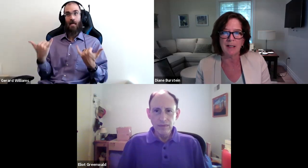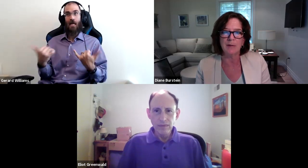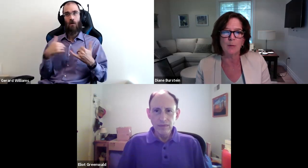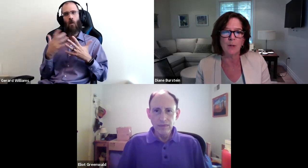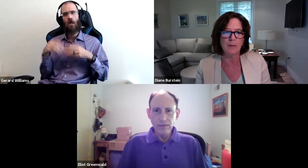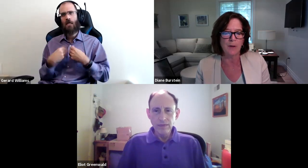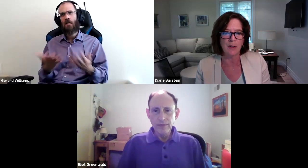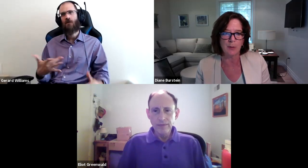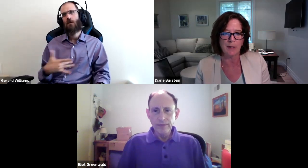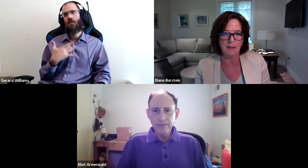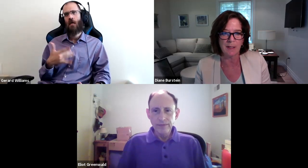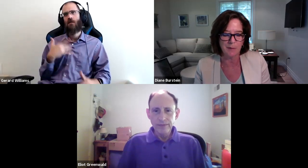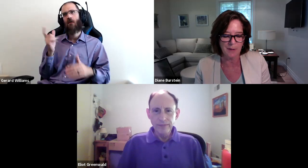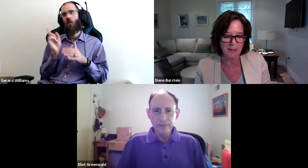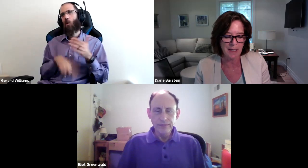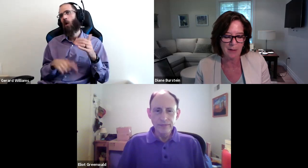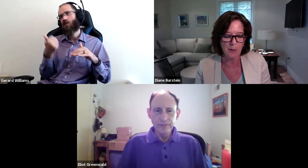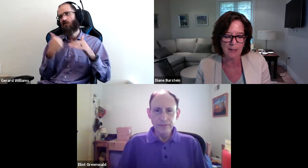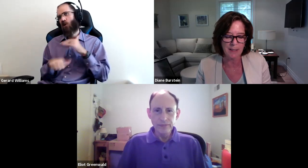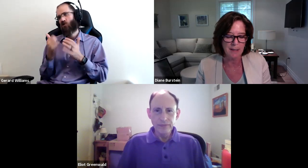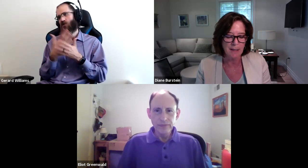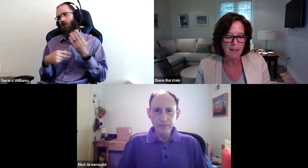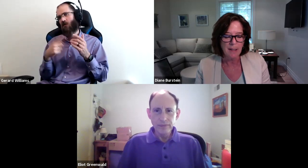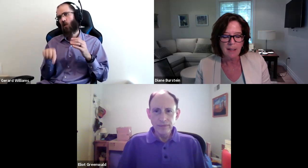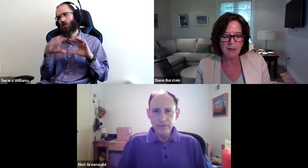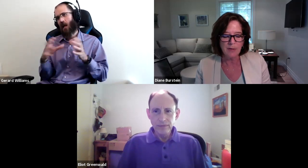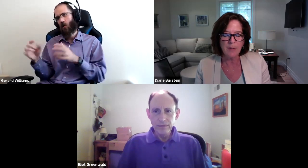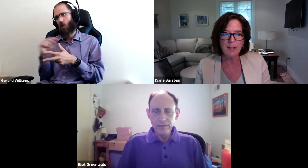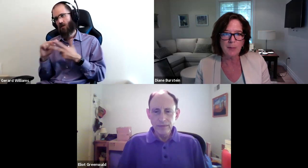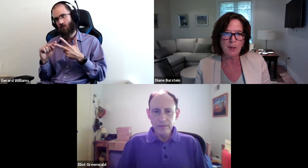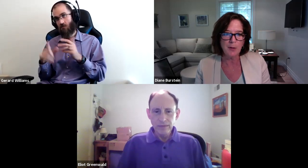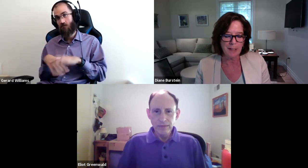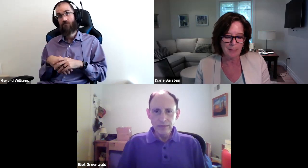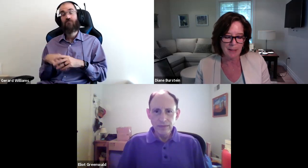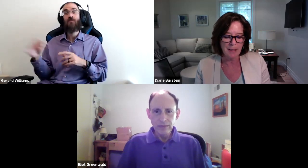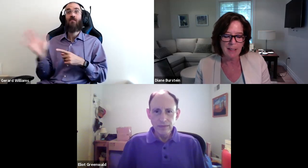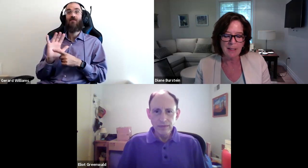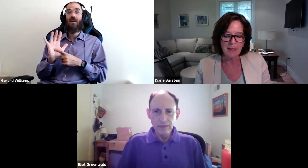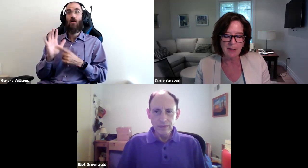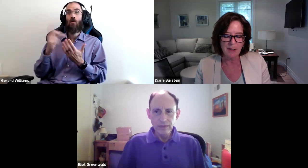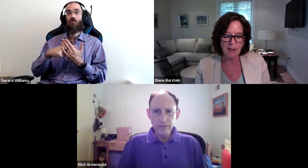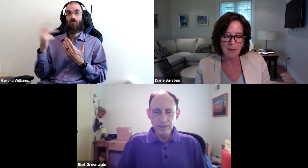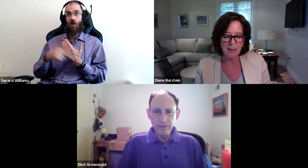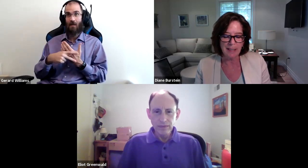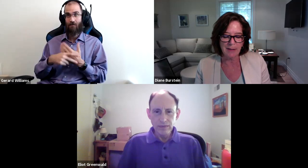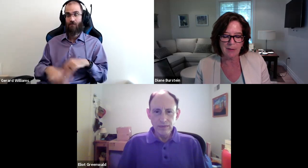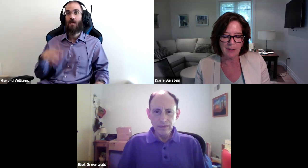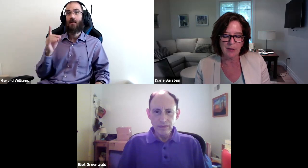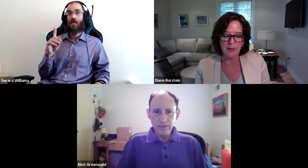of what falls within some of these categories. Under video programming, DRO handles issues